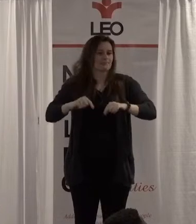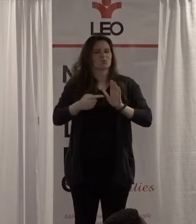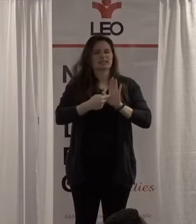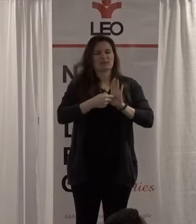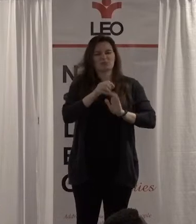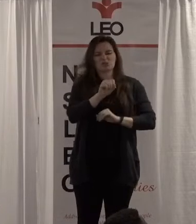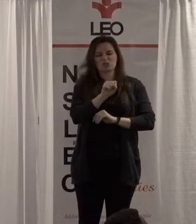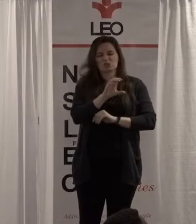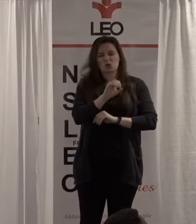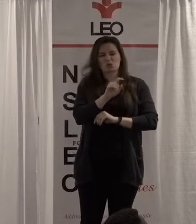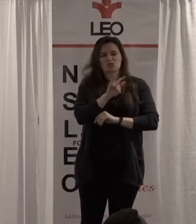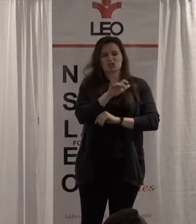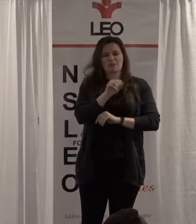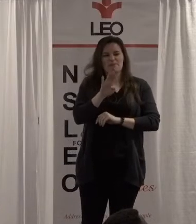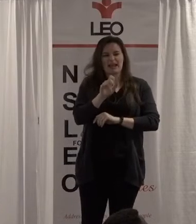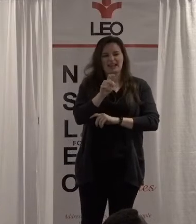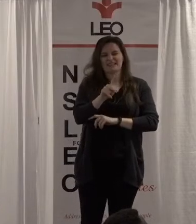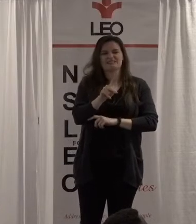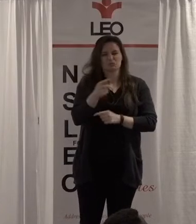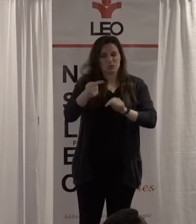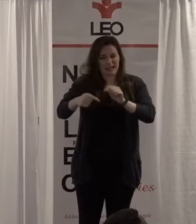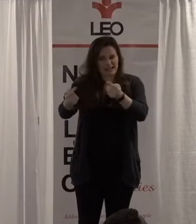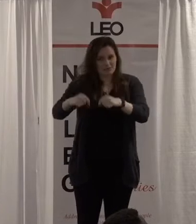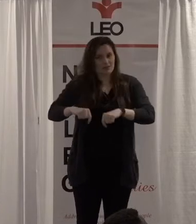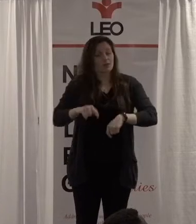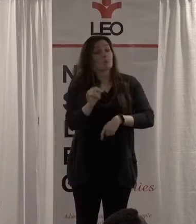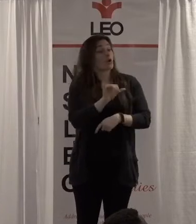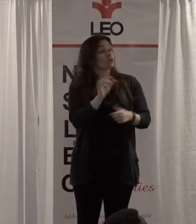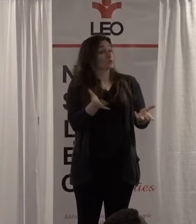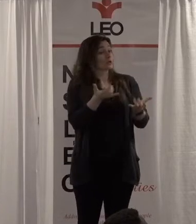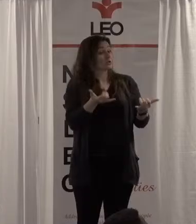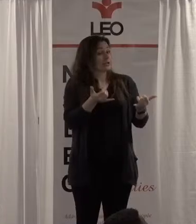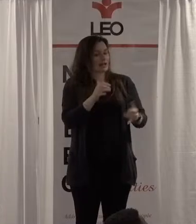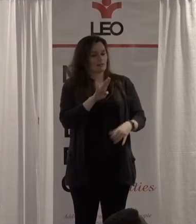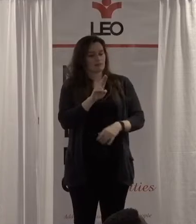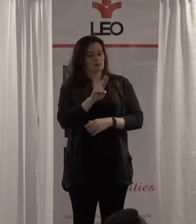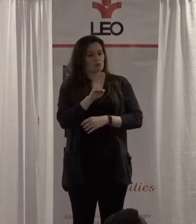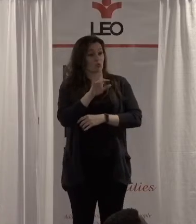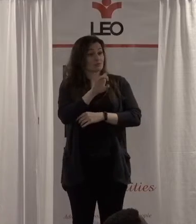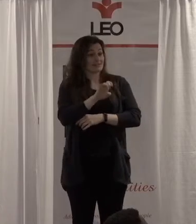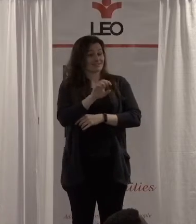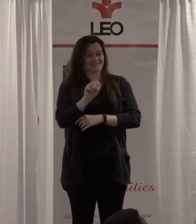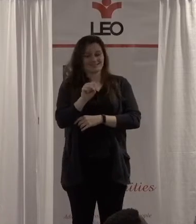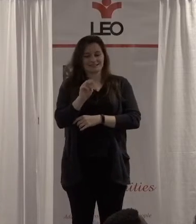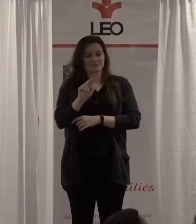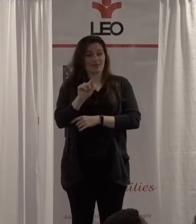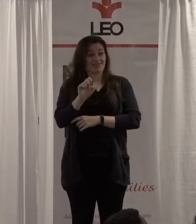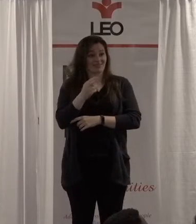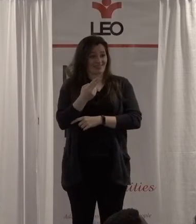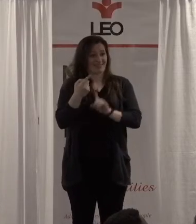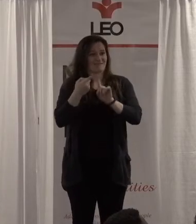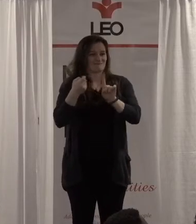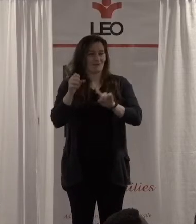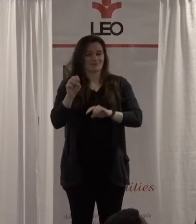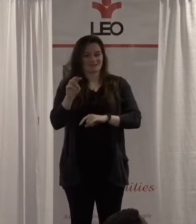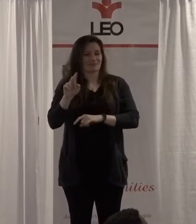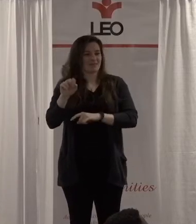WE ALSO HAVE TODAY BRUCE SMITH OF THE SMITH FAMILY AND GOLF NOVA SCOTIA